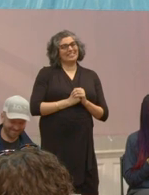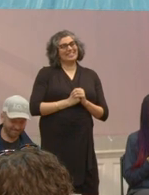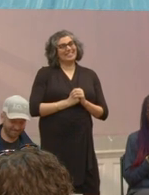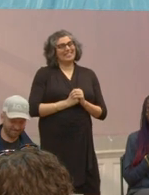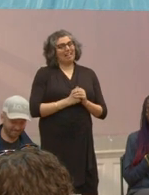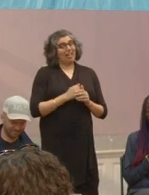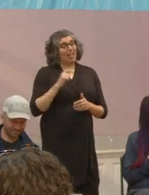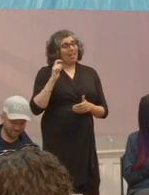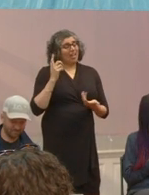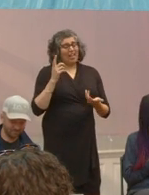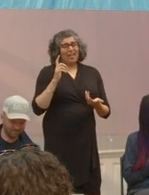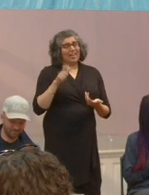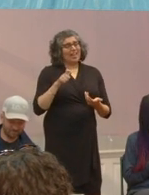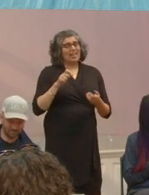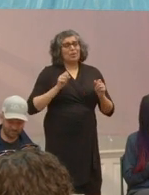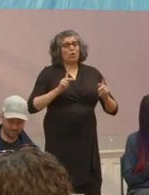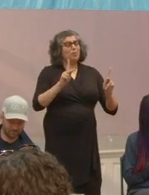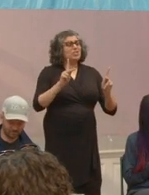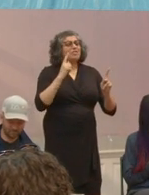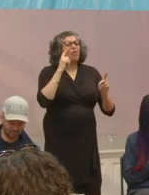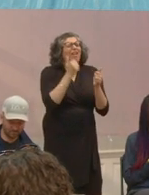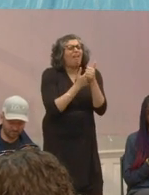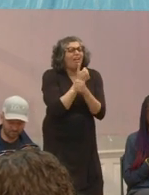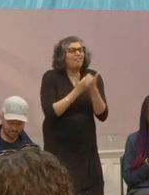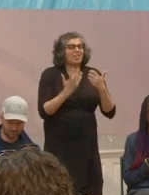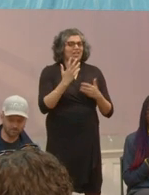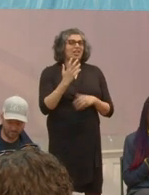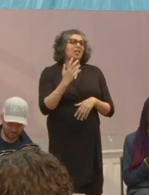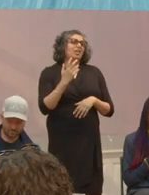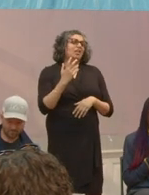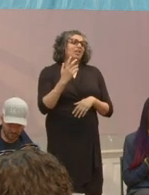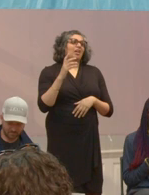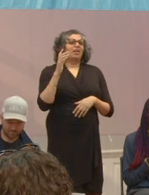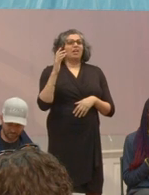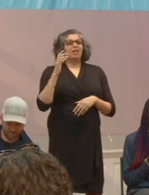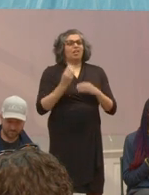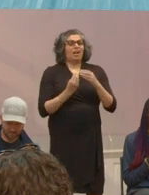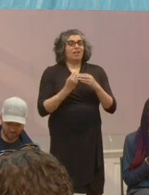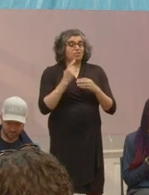permission to do anything. You know, I had to have a fire marshal come in, because I wanted to light a candle, the